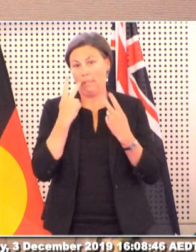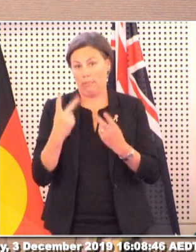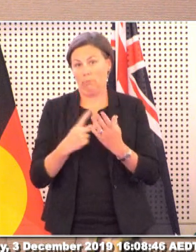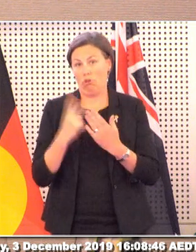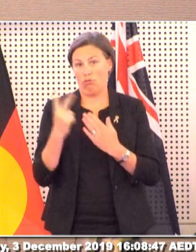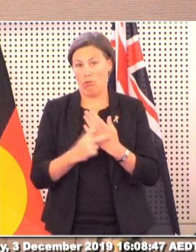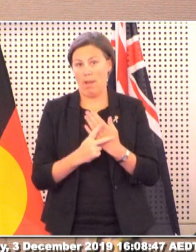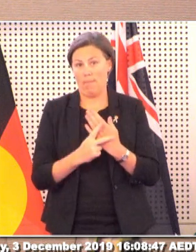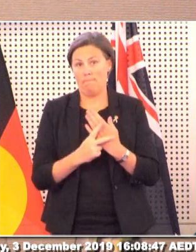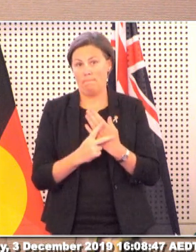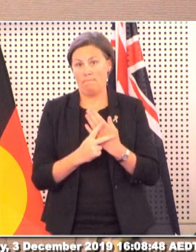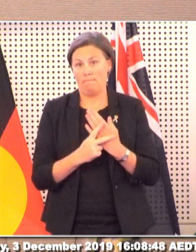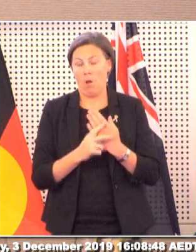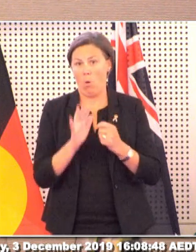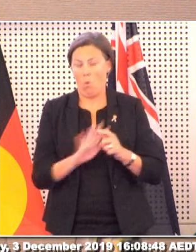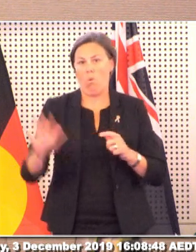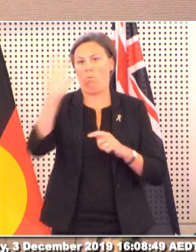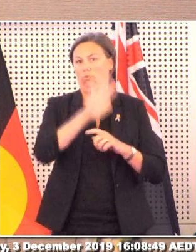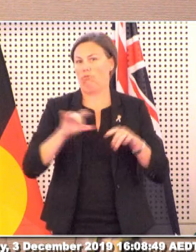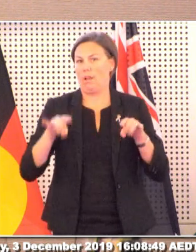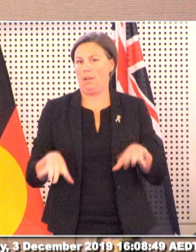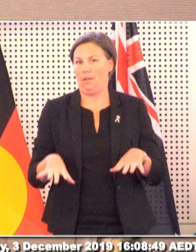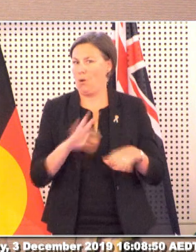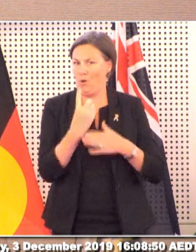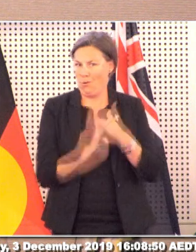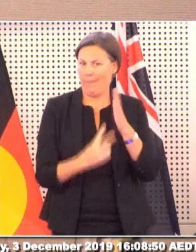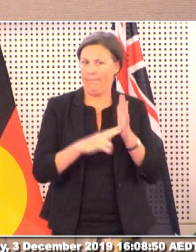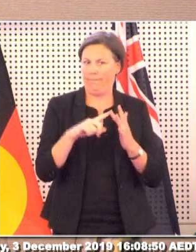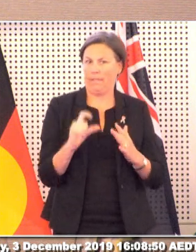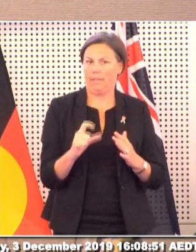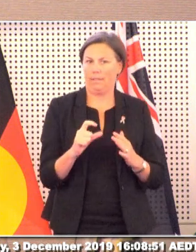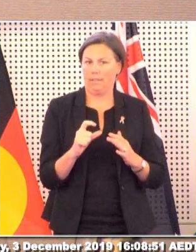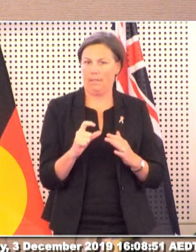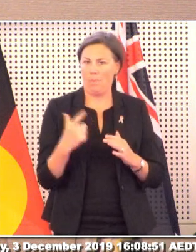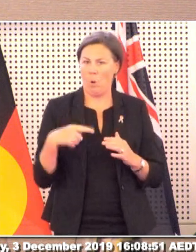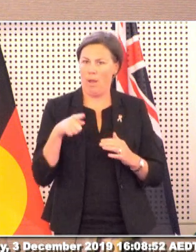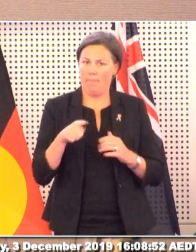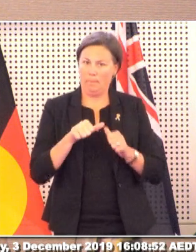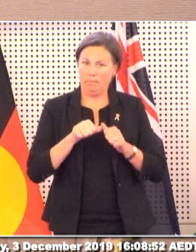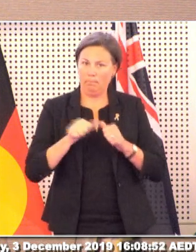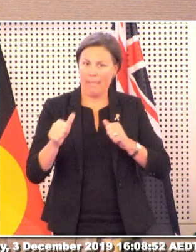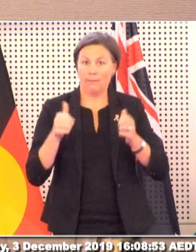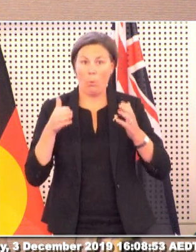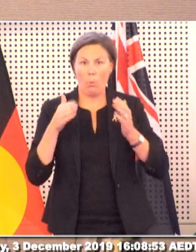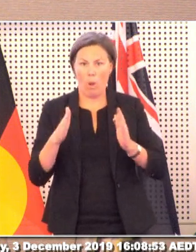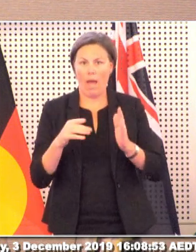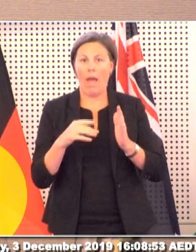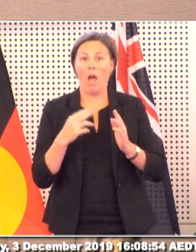across Australia because that’s the primary safeguard for people with a disability.